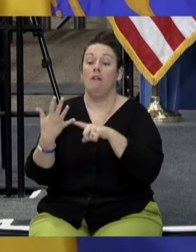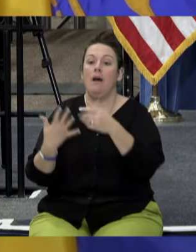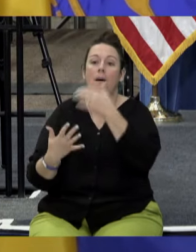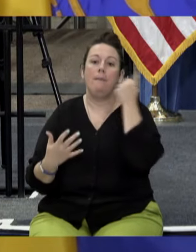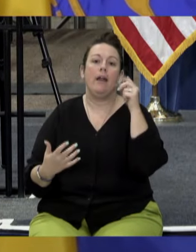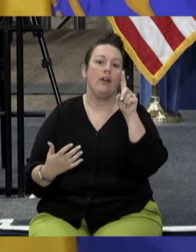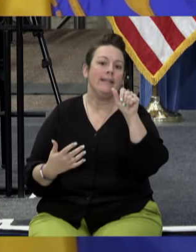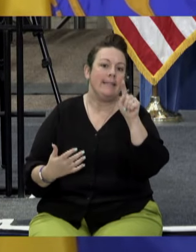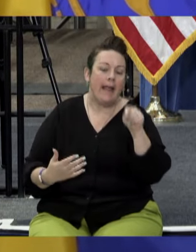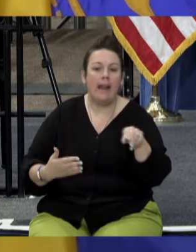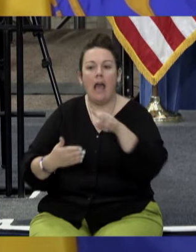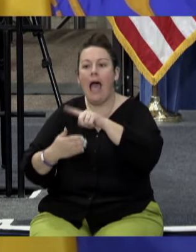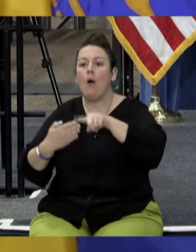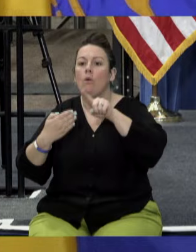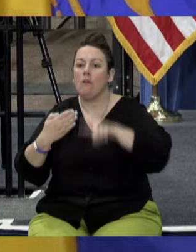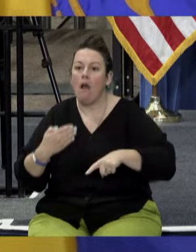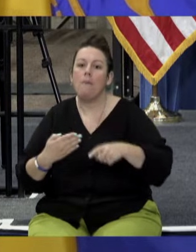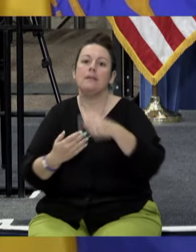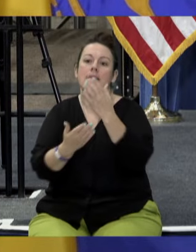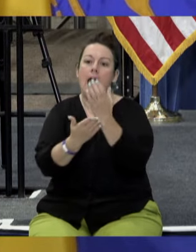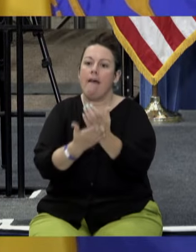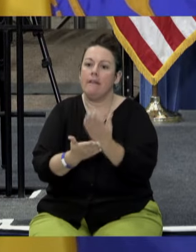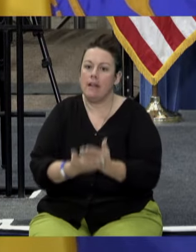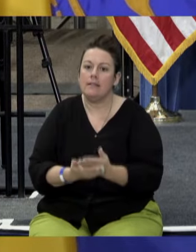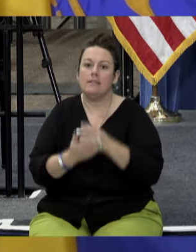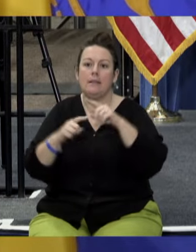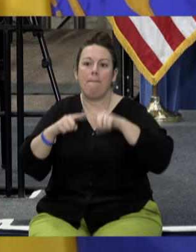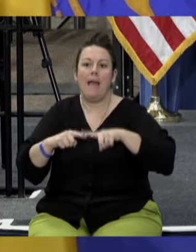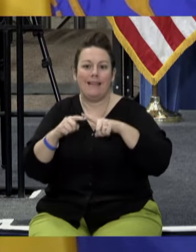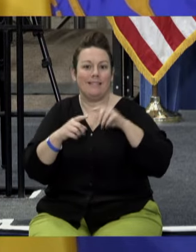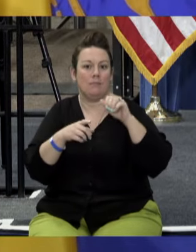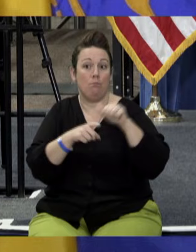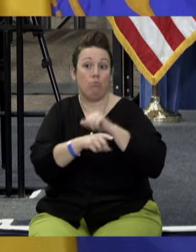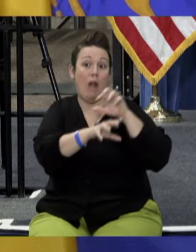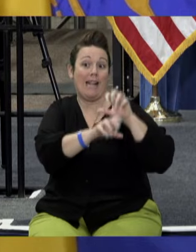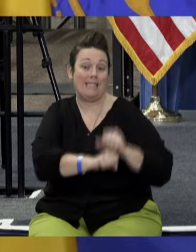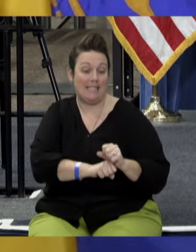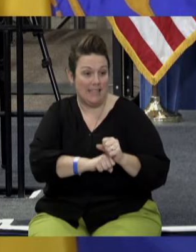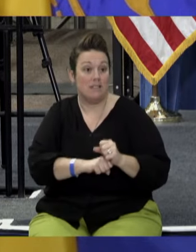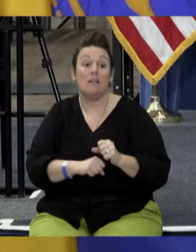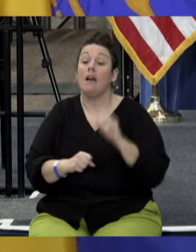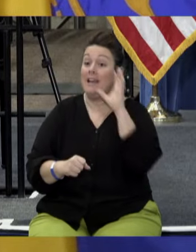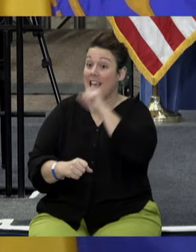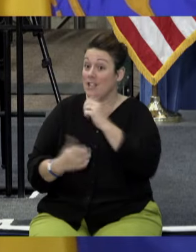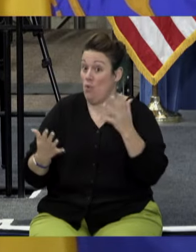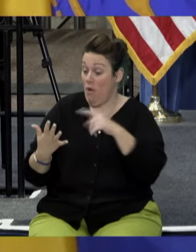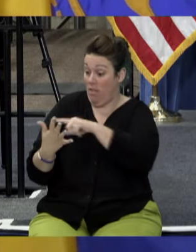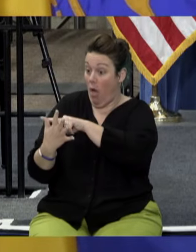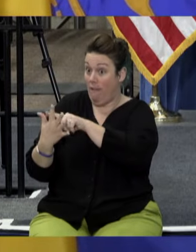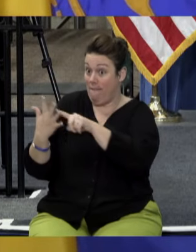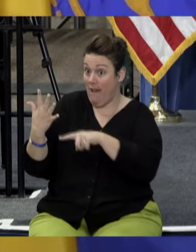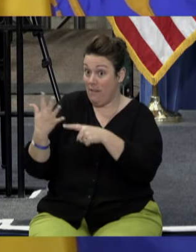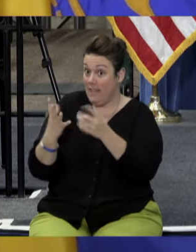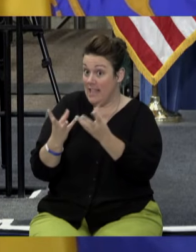research, and evidence-based practices. And guess what? All five of those solutions are goals of